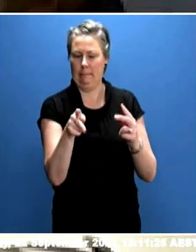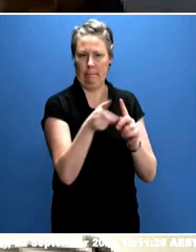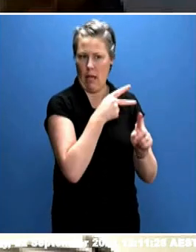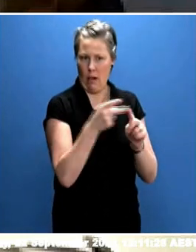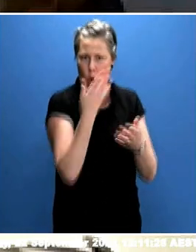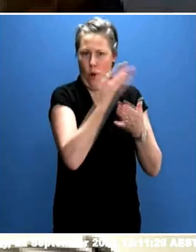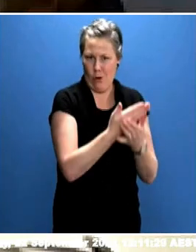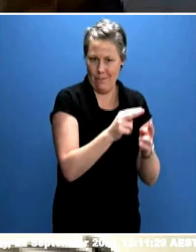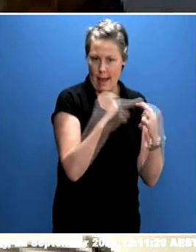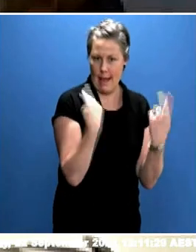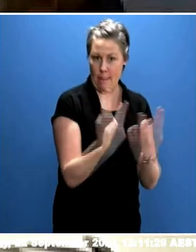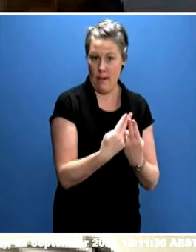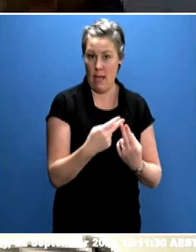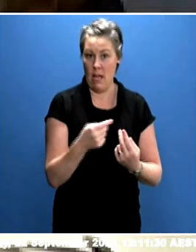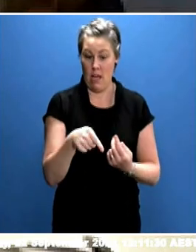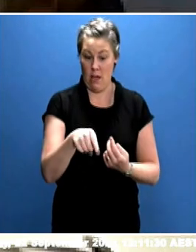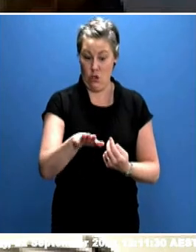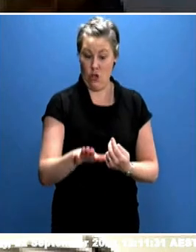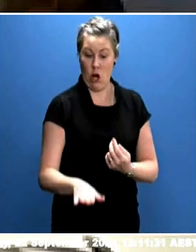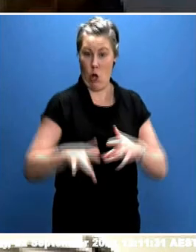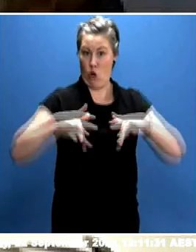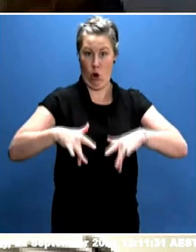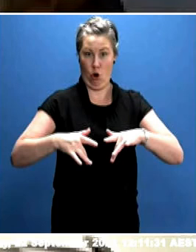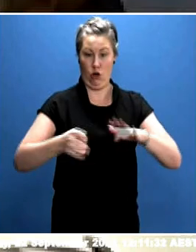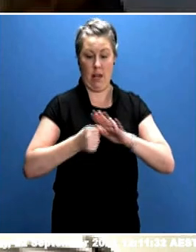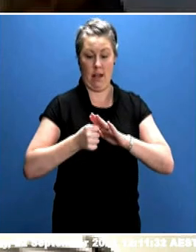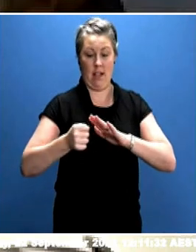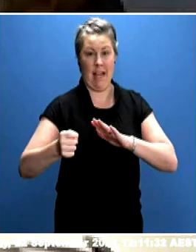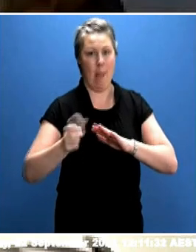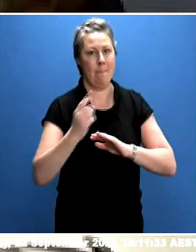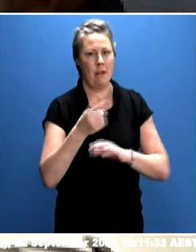The child wasn't in care, but was at serious risk of going into care.